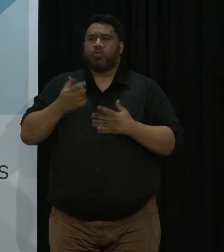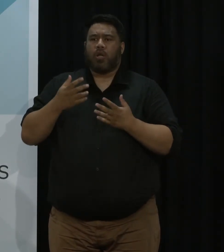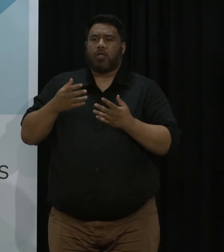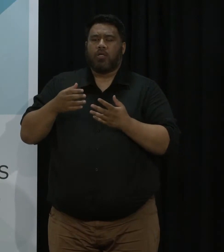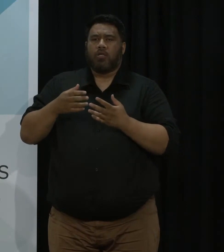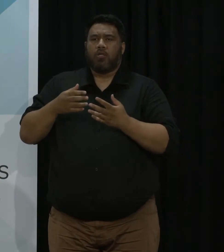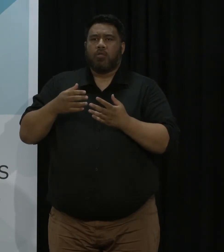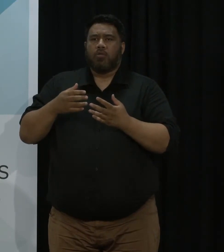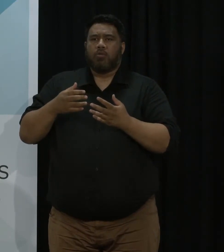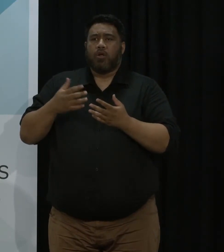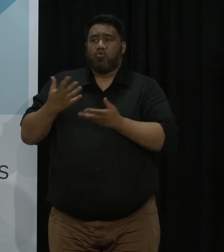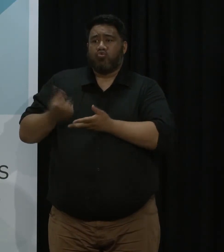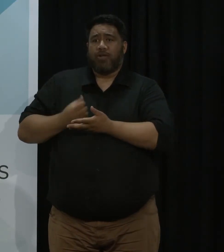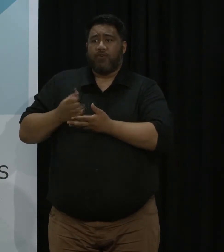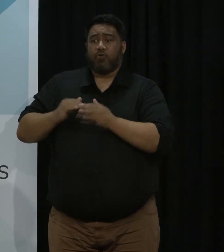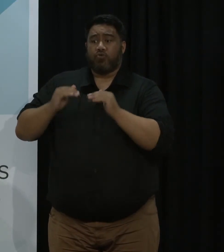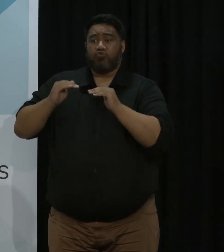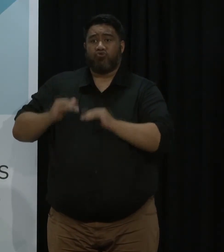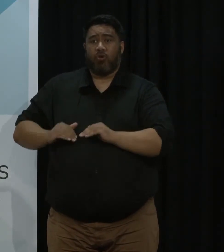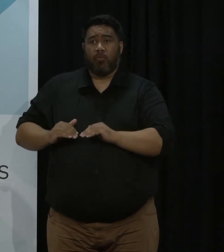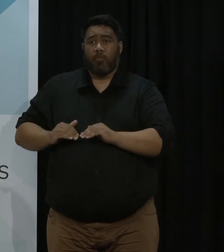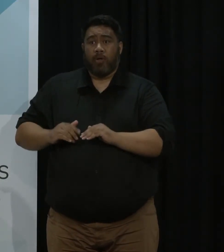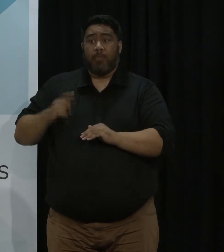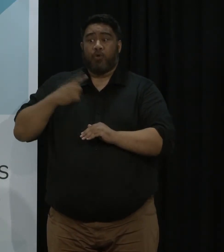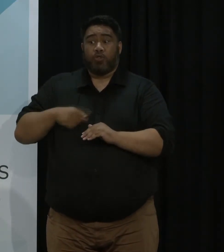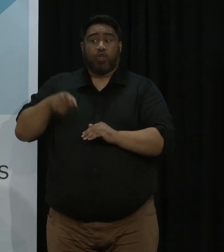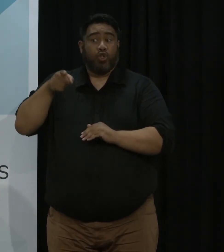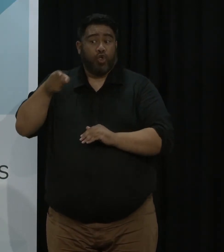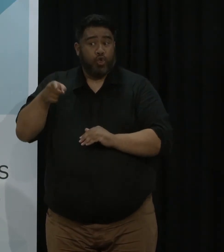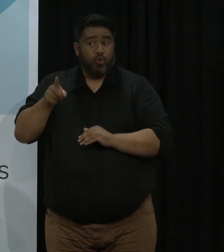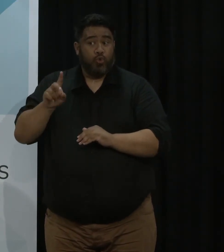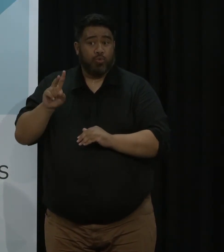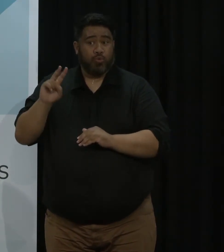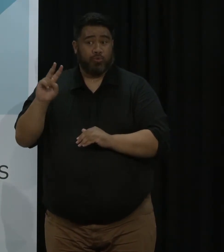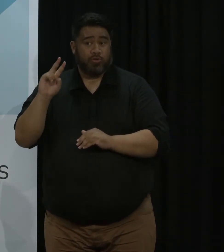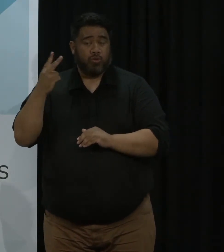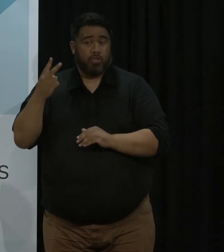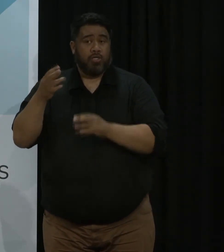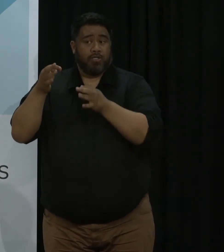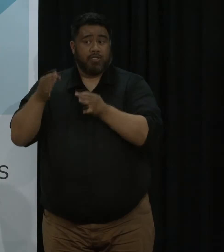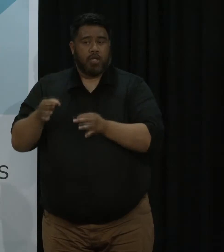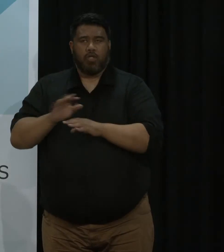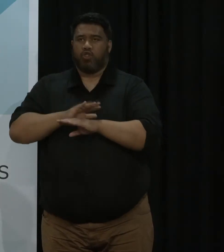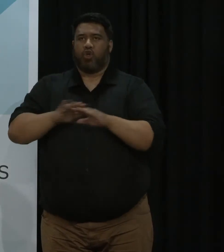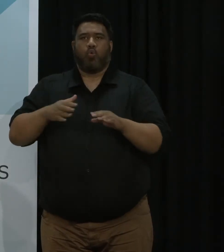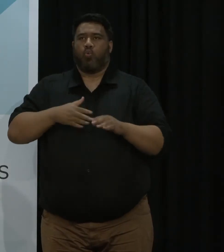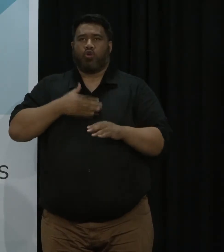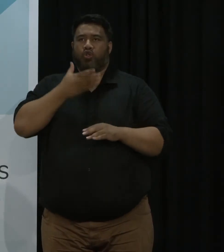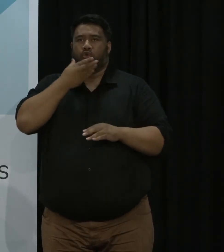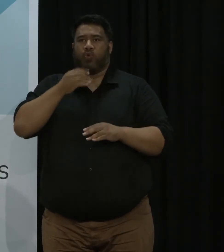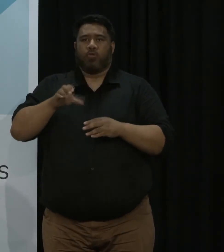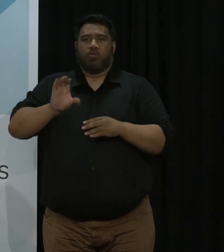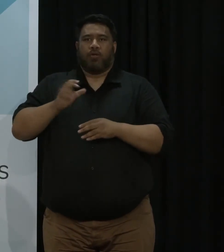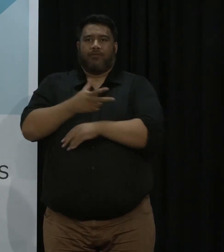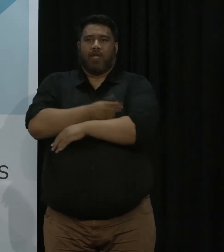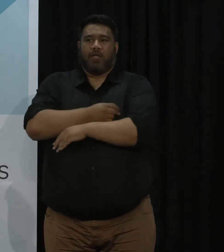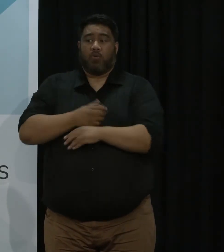forward from here I have expressed my view if we are